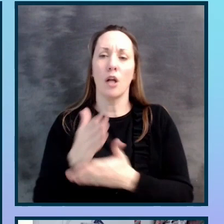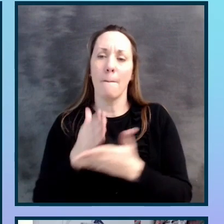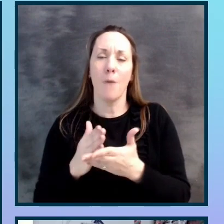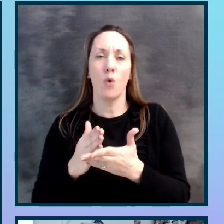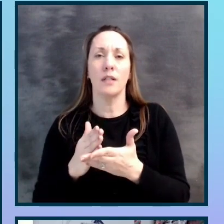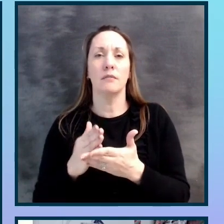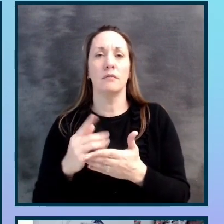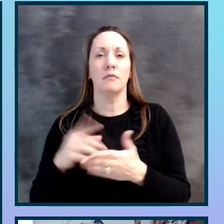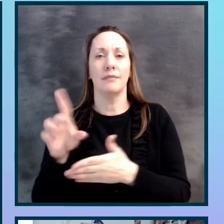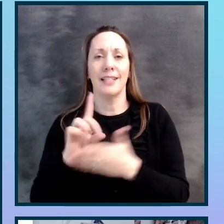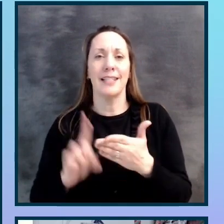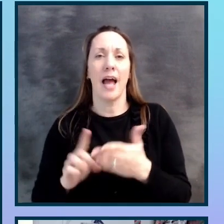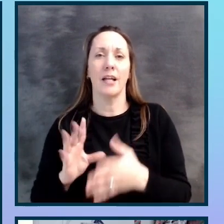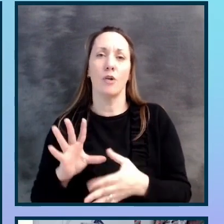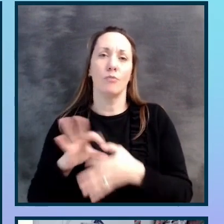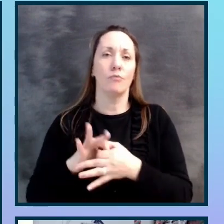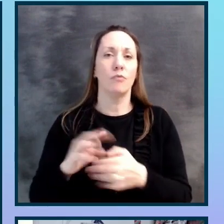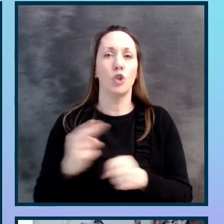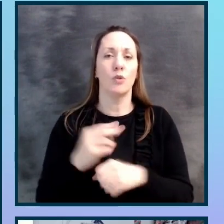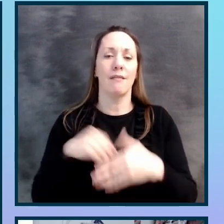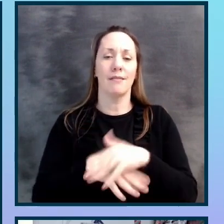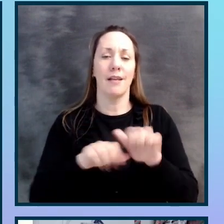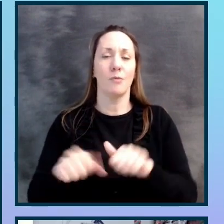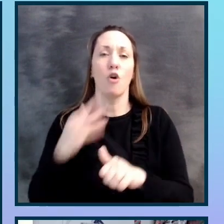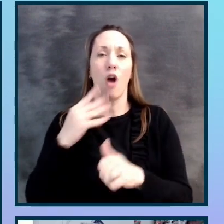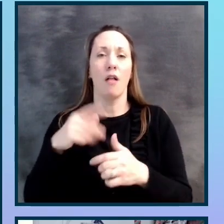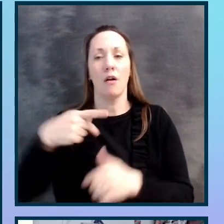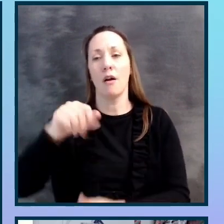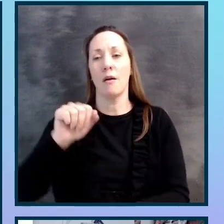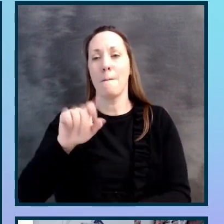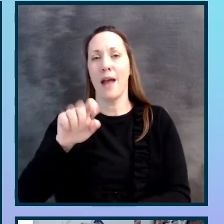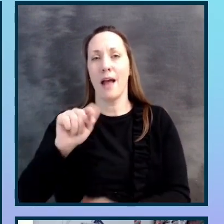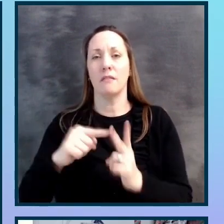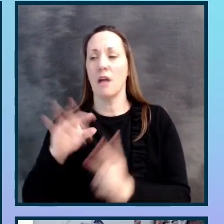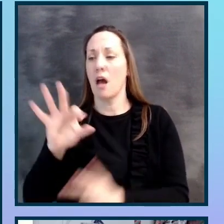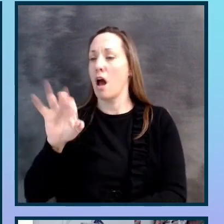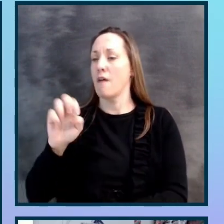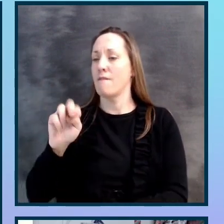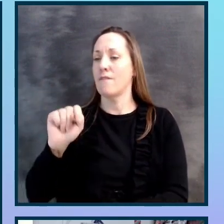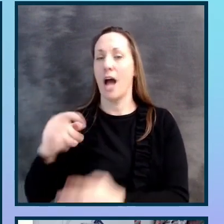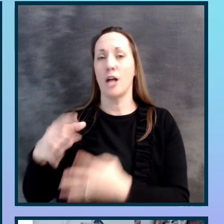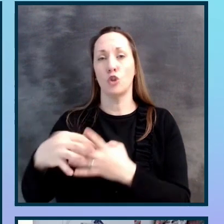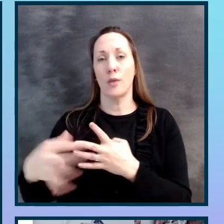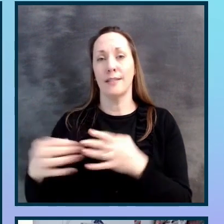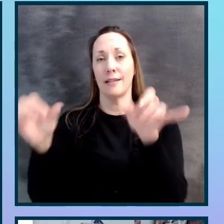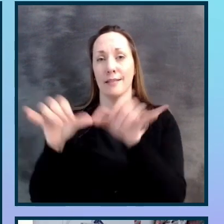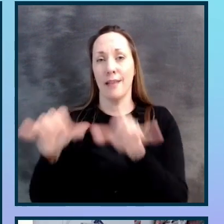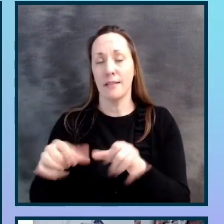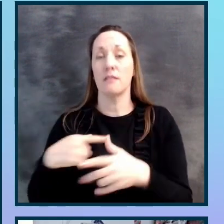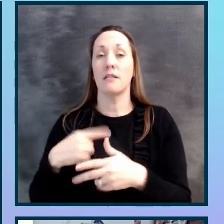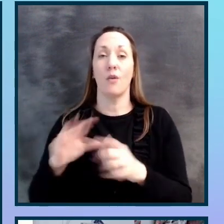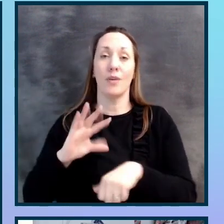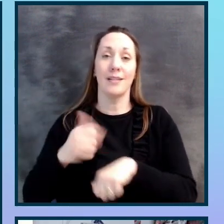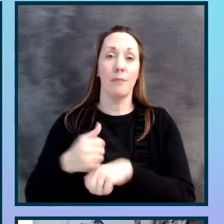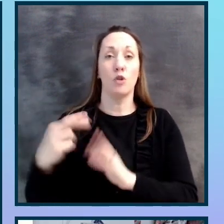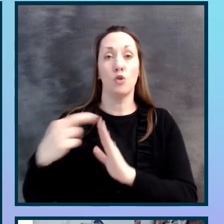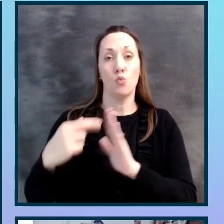with an accessible color palette, font choices and sizes, and we've established rules and guidelines for governance.